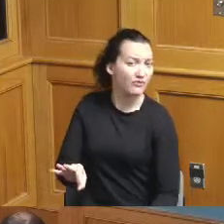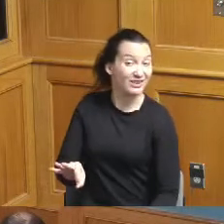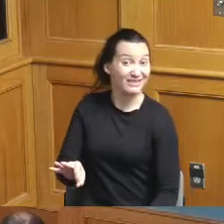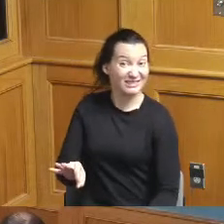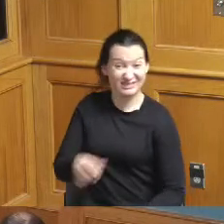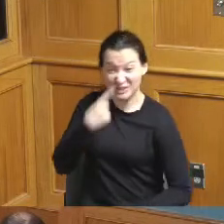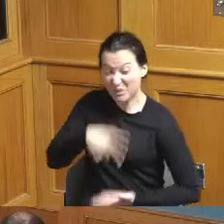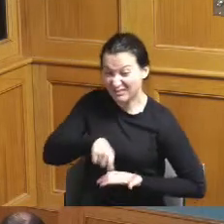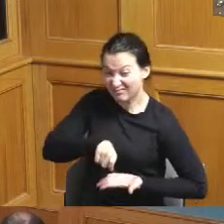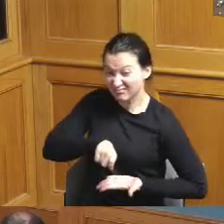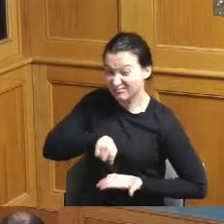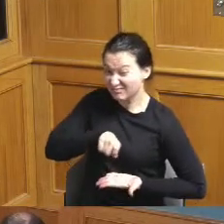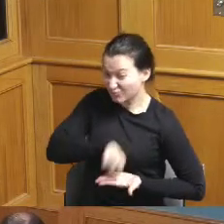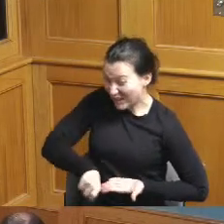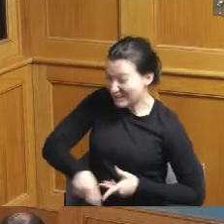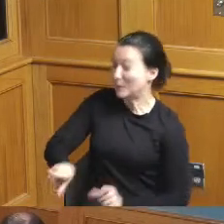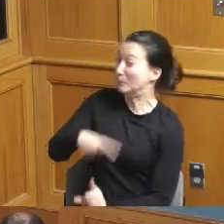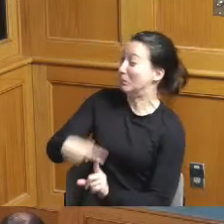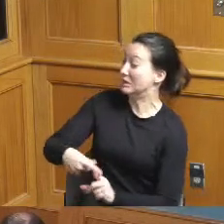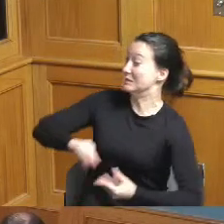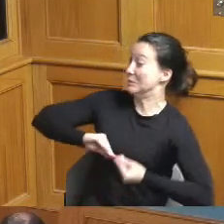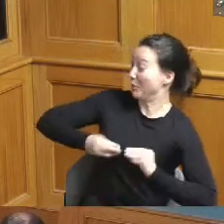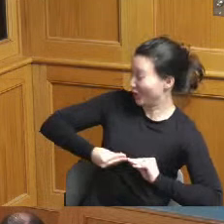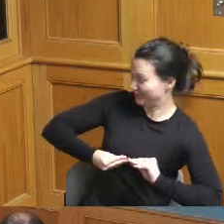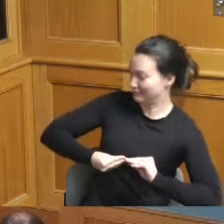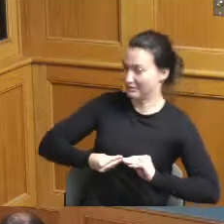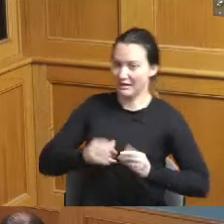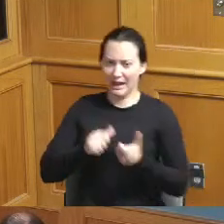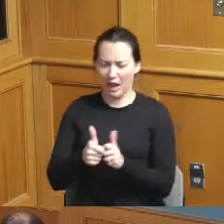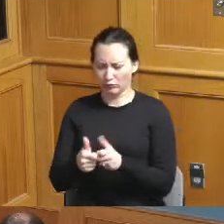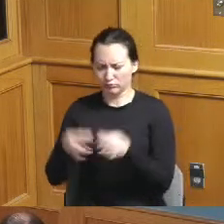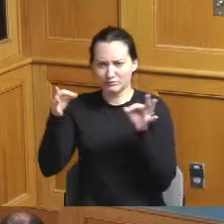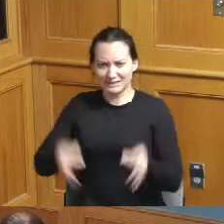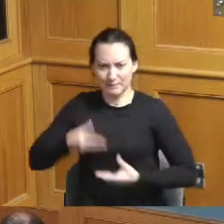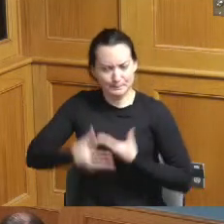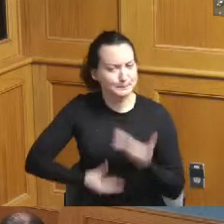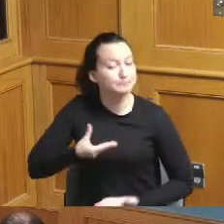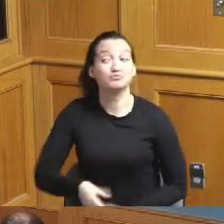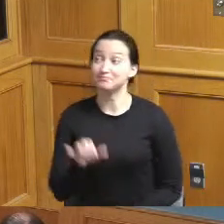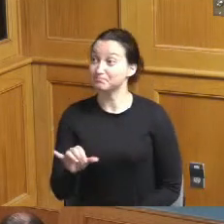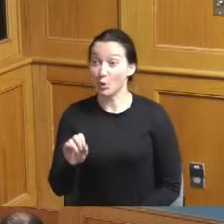in writing along with the numbers and how you came to that conclusion so yeah okay everybody happy to